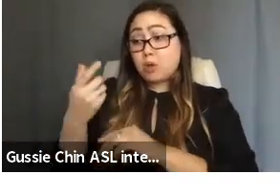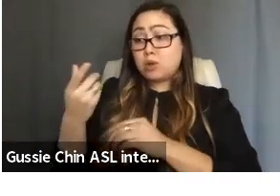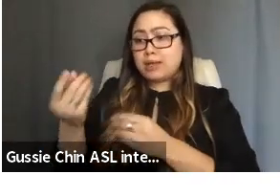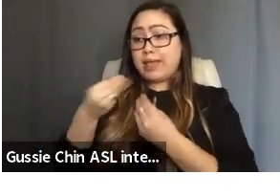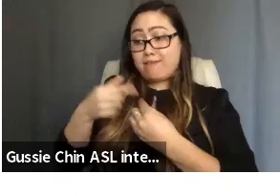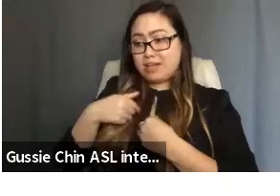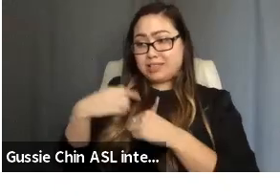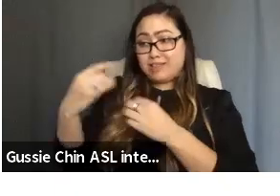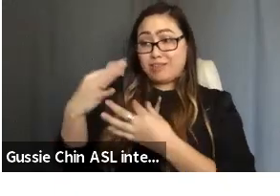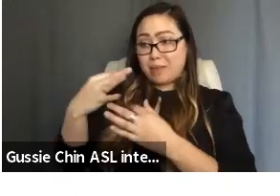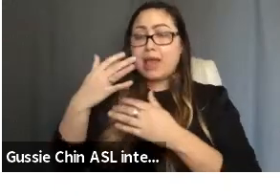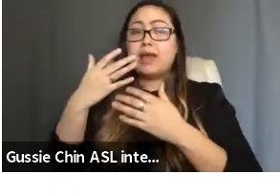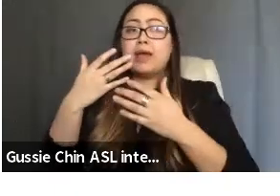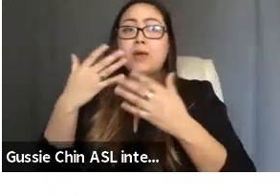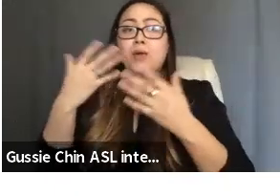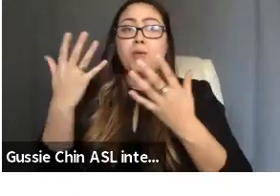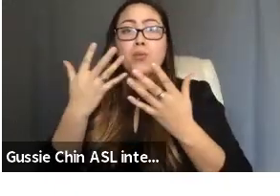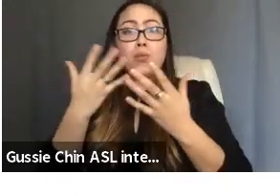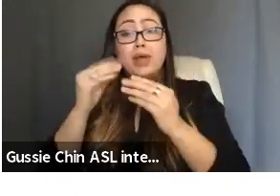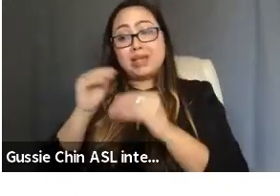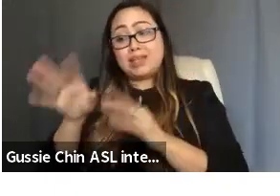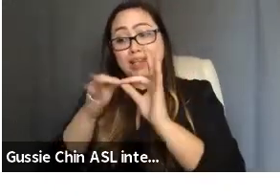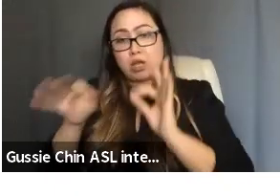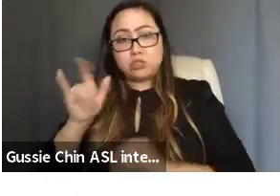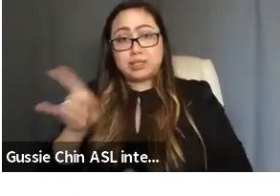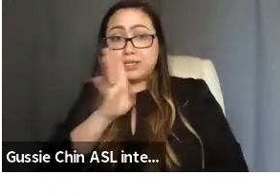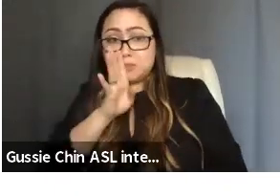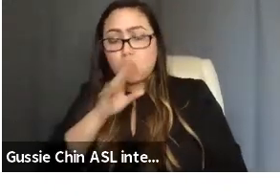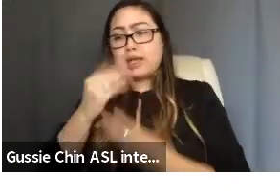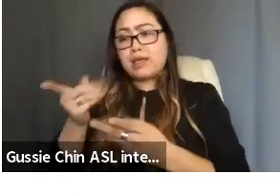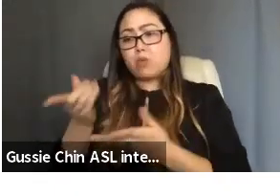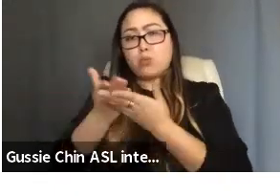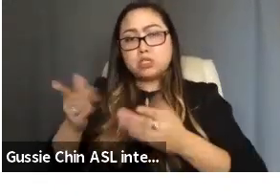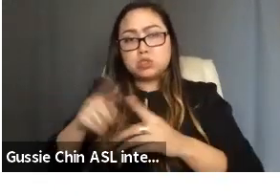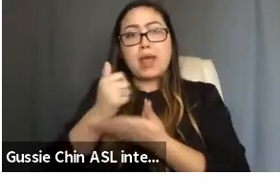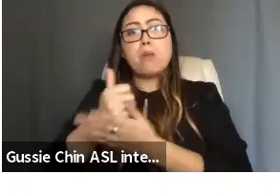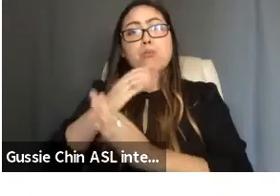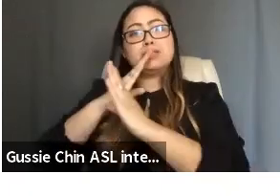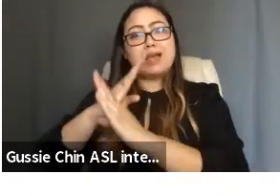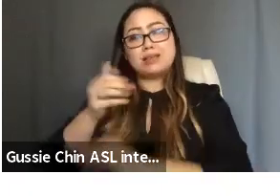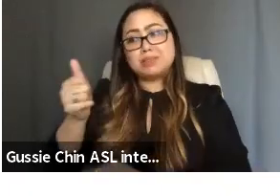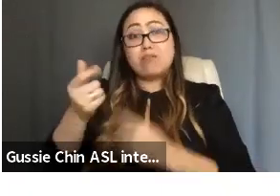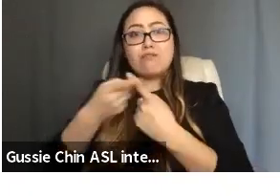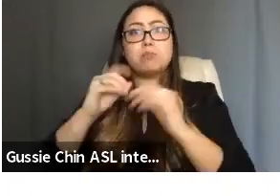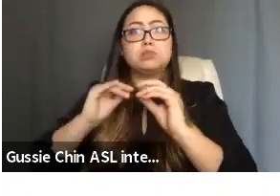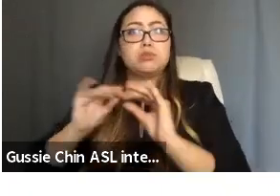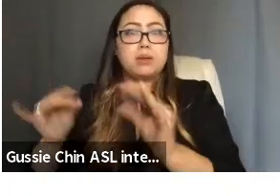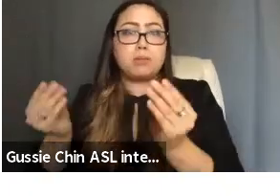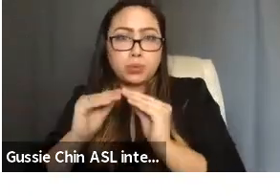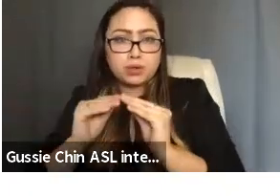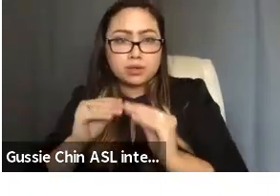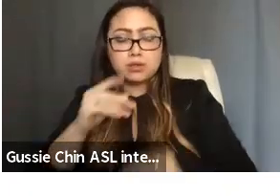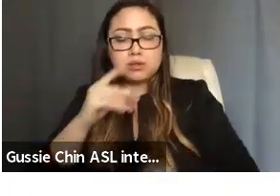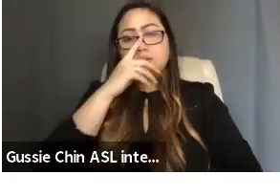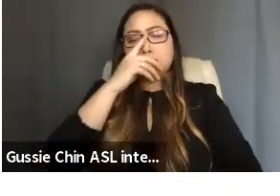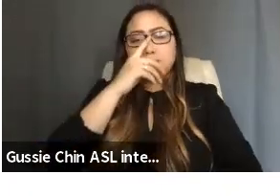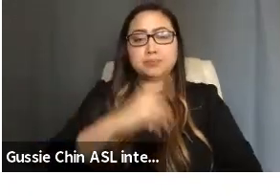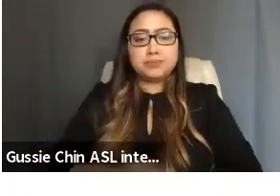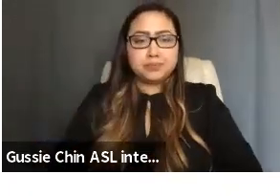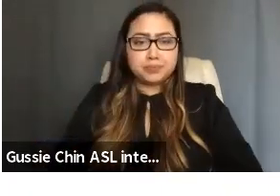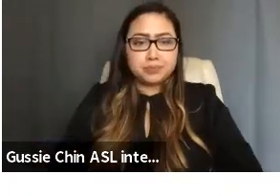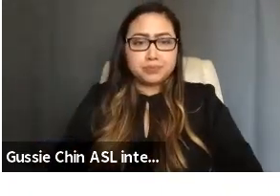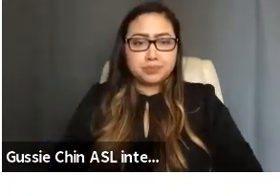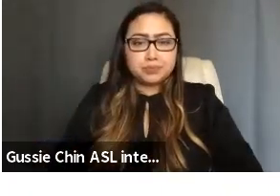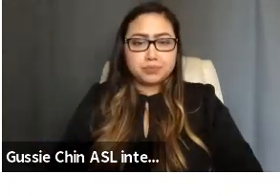the language that they spoke and give them resources to help them protect themselves.